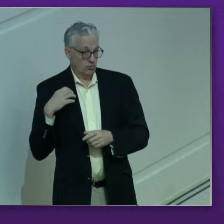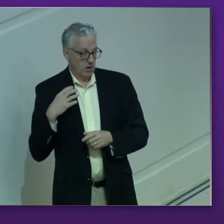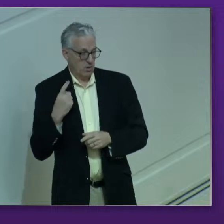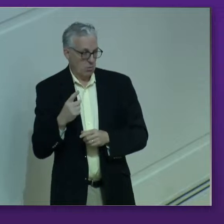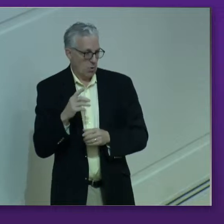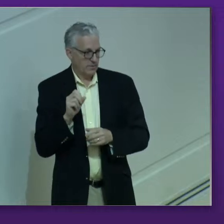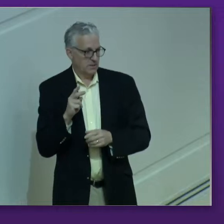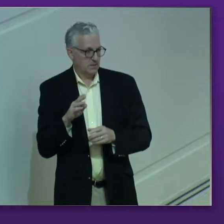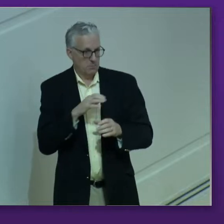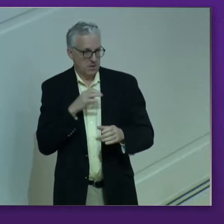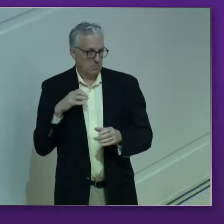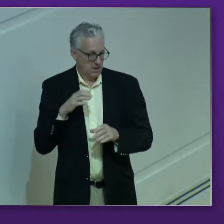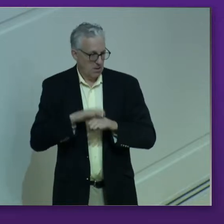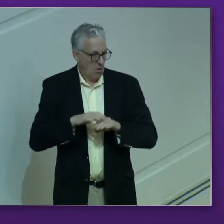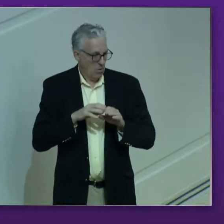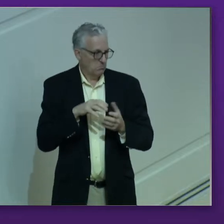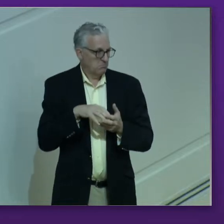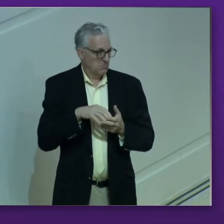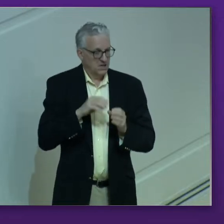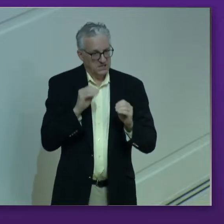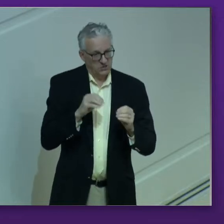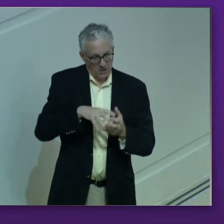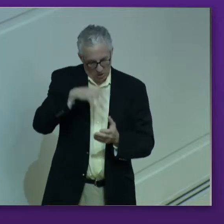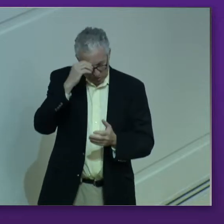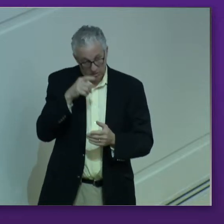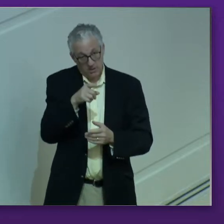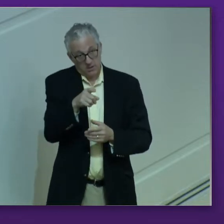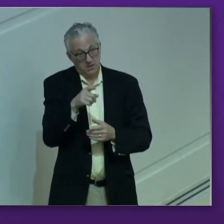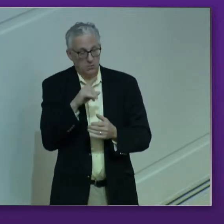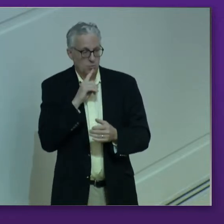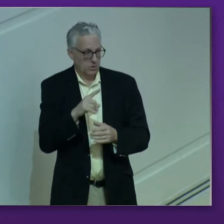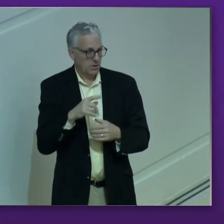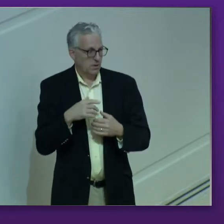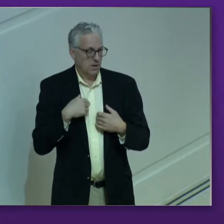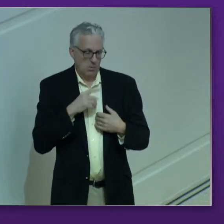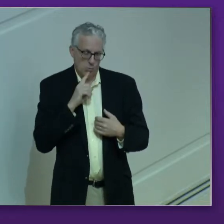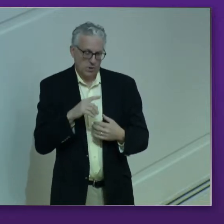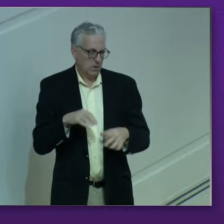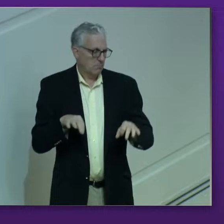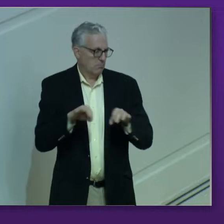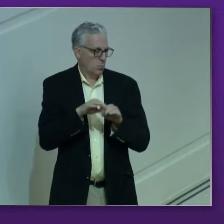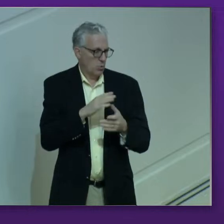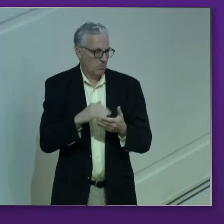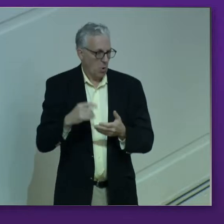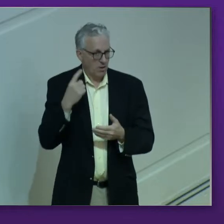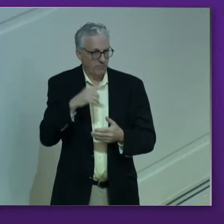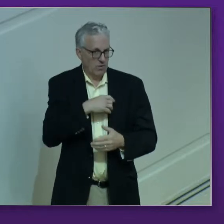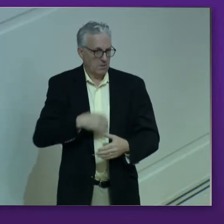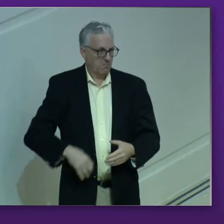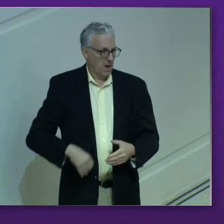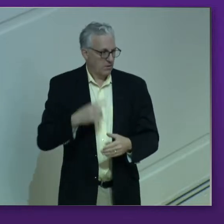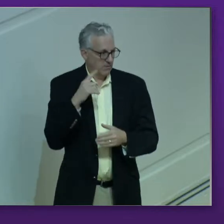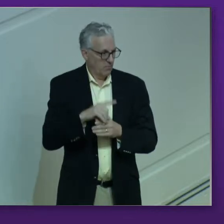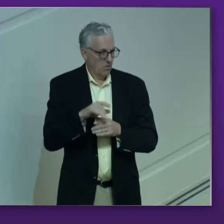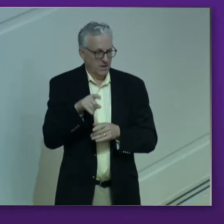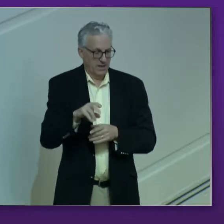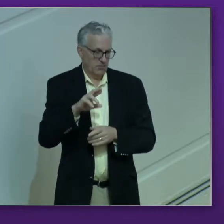RECOGNIZED WHEN YOUR NAME IS CALLED. PLEASE HOLD YOUR APPLAUSE UNTIL THE END AS I SHARE INFORMATION ABOUT EACH